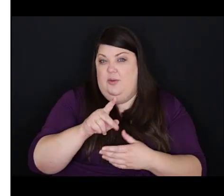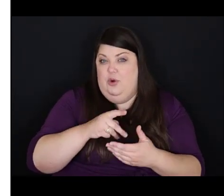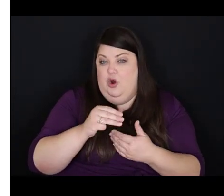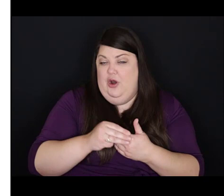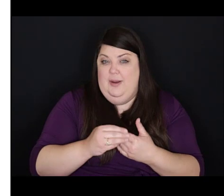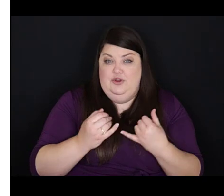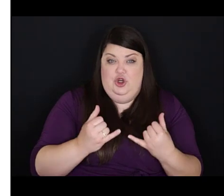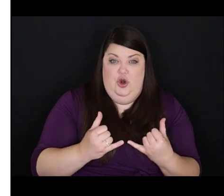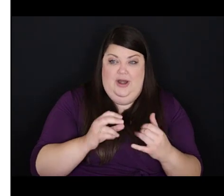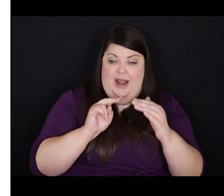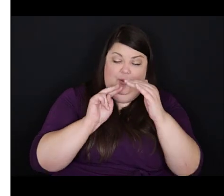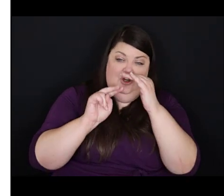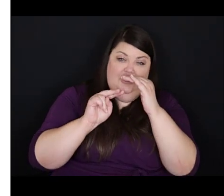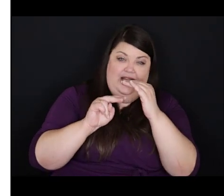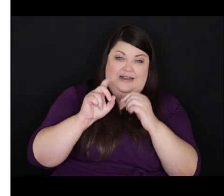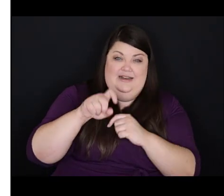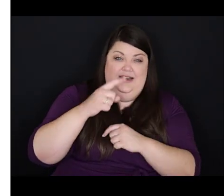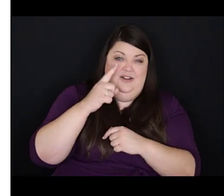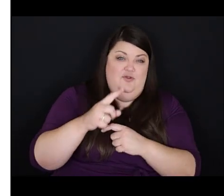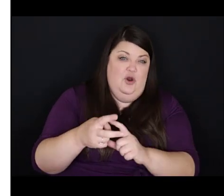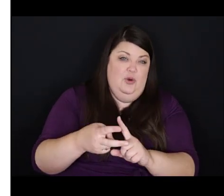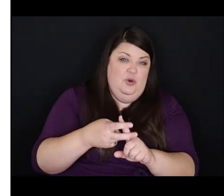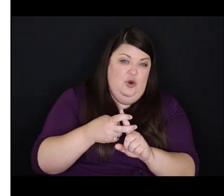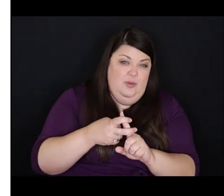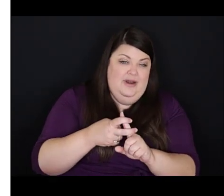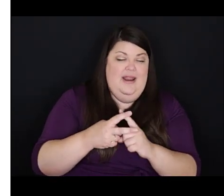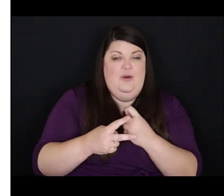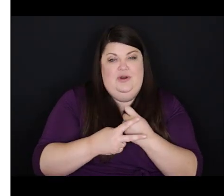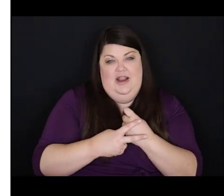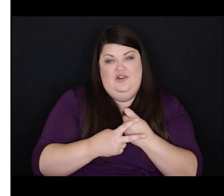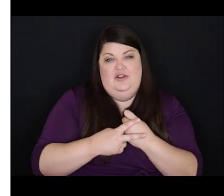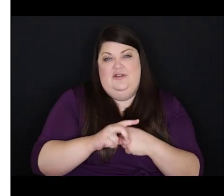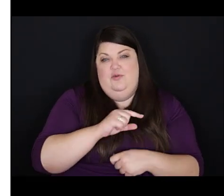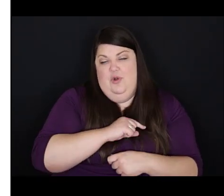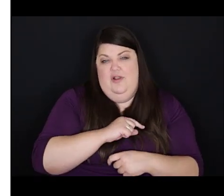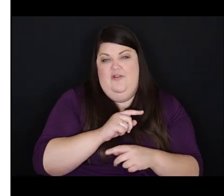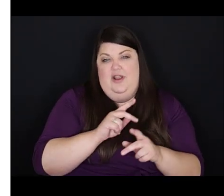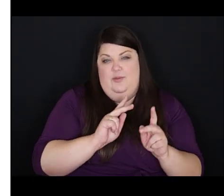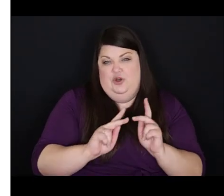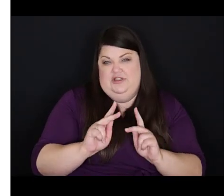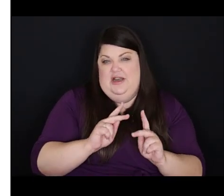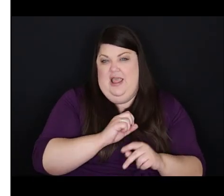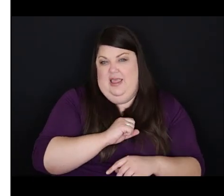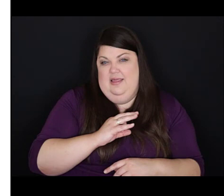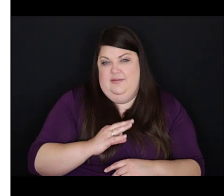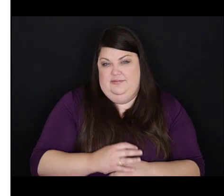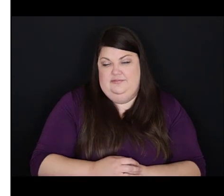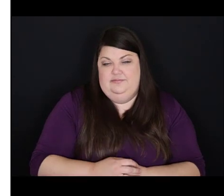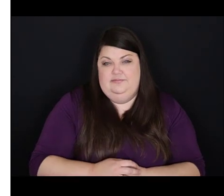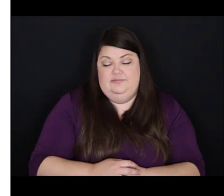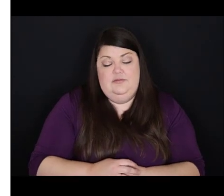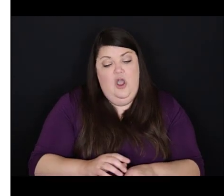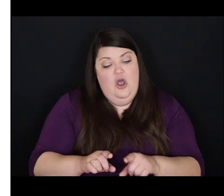projected needs for recruitment and retention of qualified personnel. Also, that last line says,